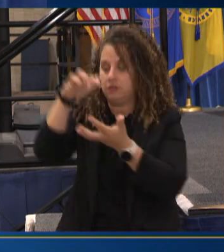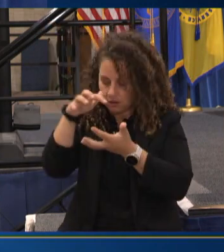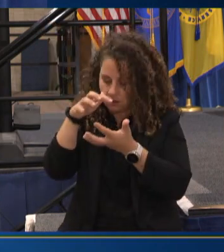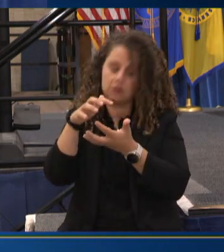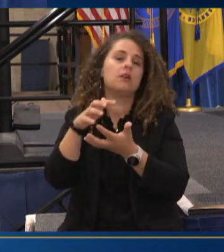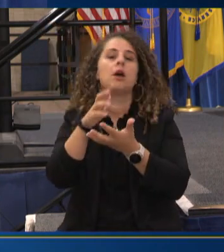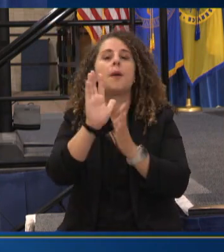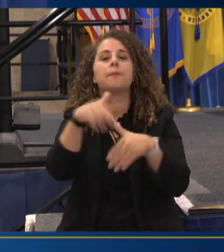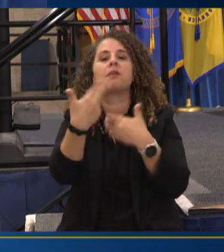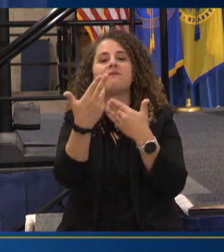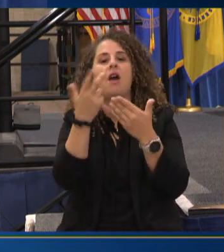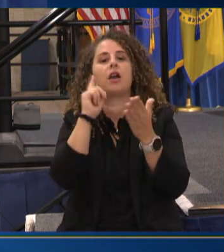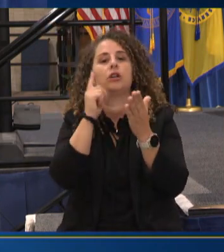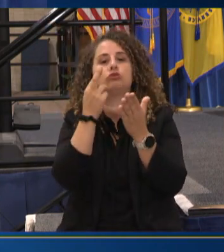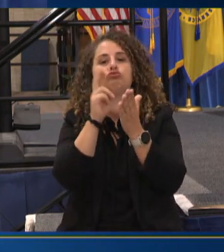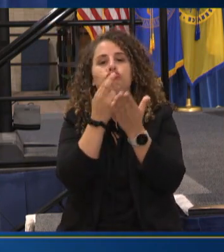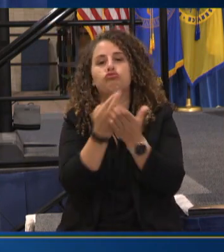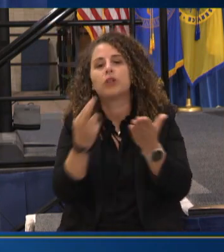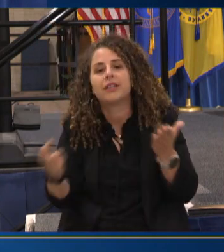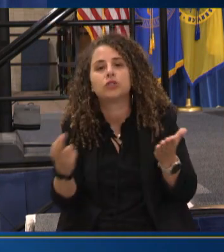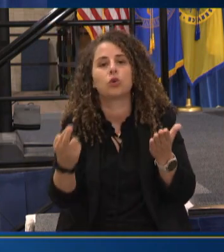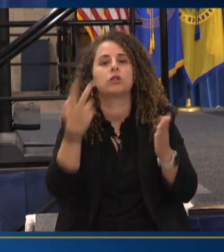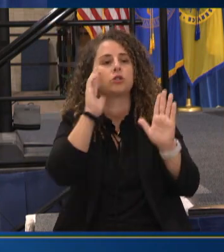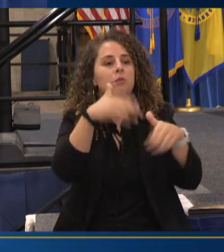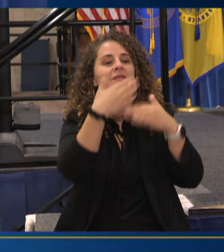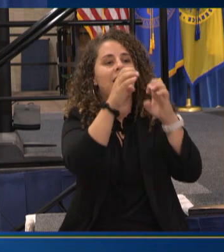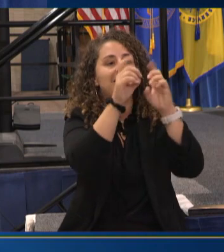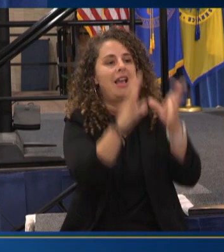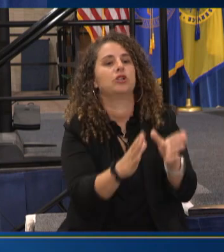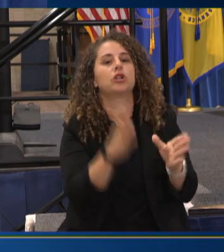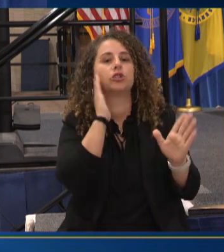help early childhood educators and others to address those risks.